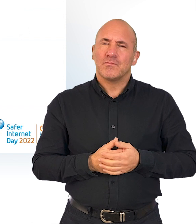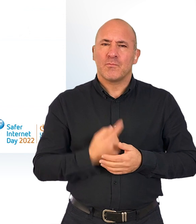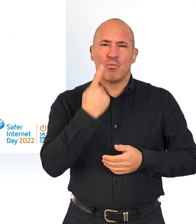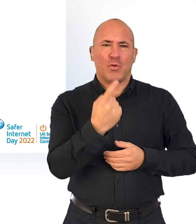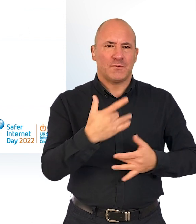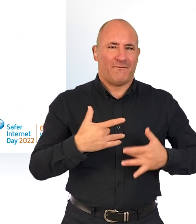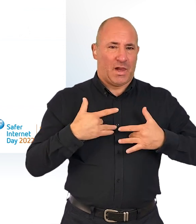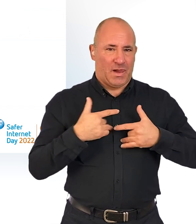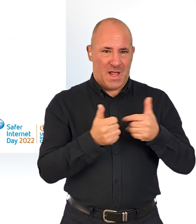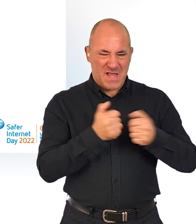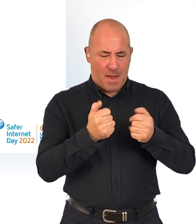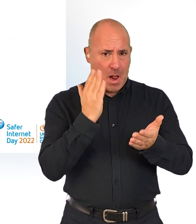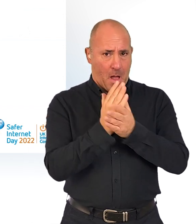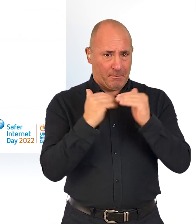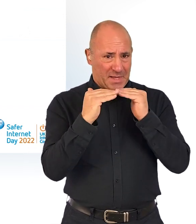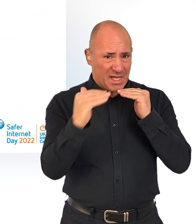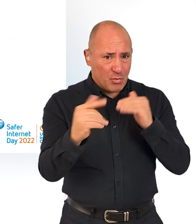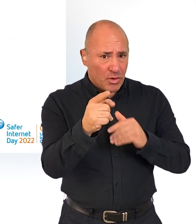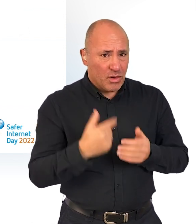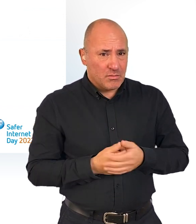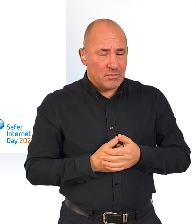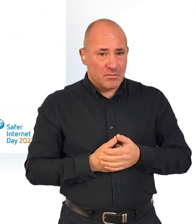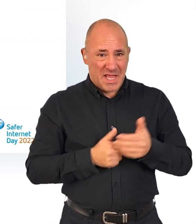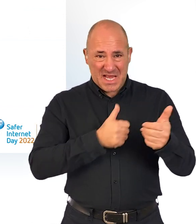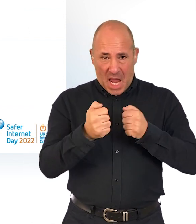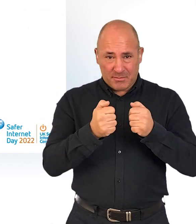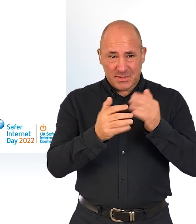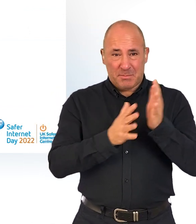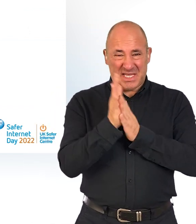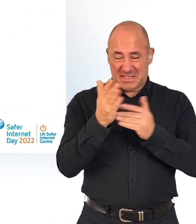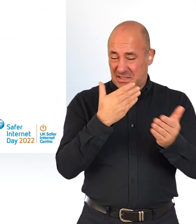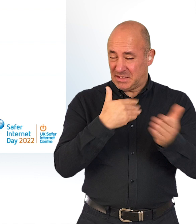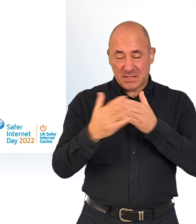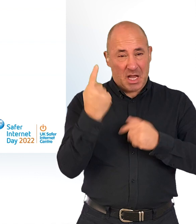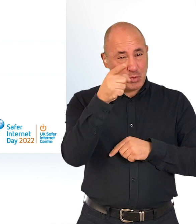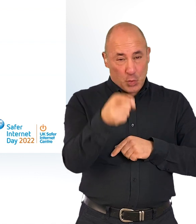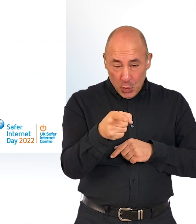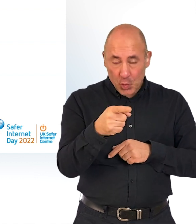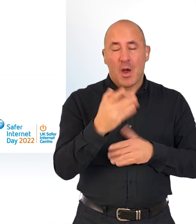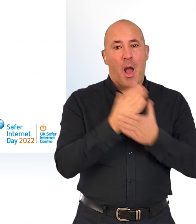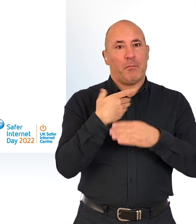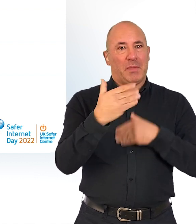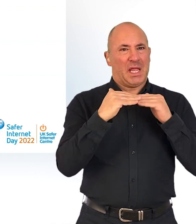Do you think that gaming is an equal playing field? Are games a space where it does not matter who you are?